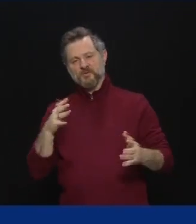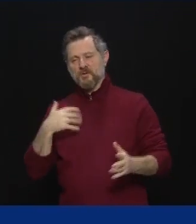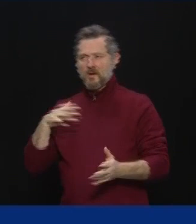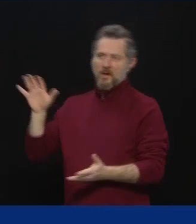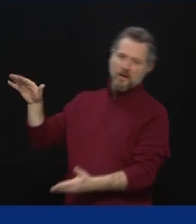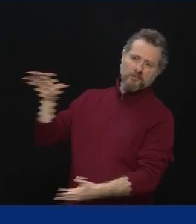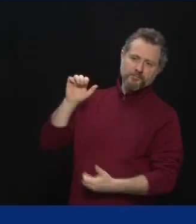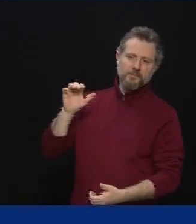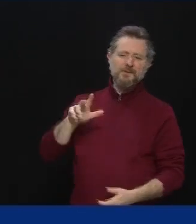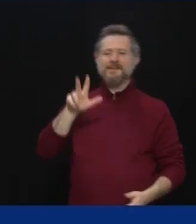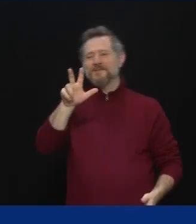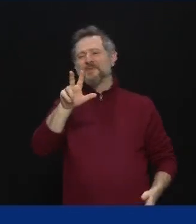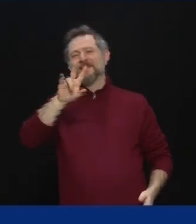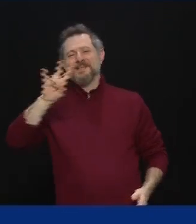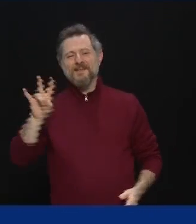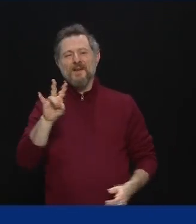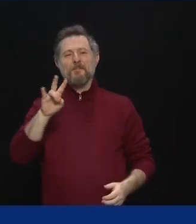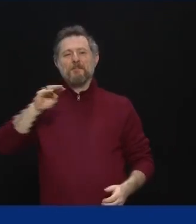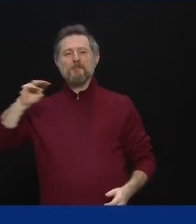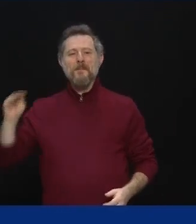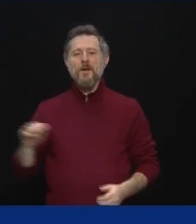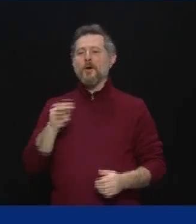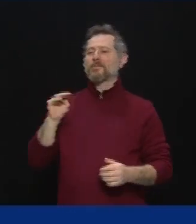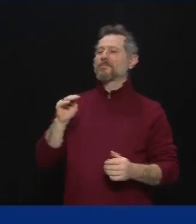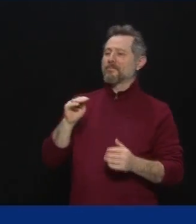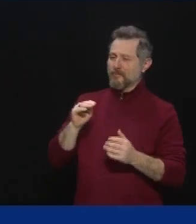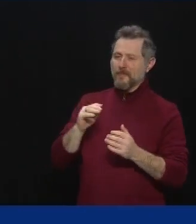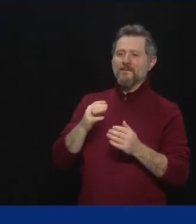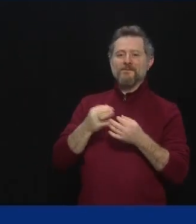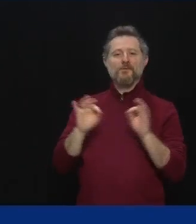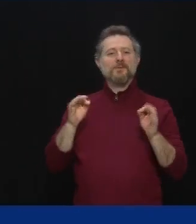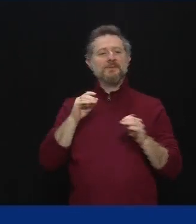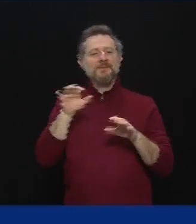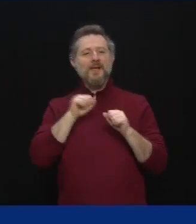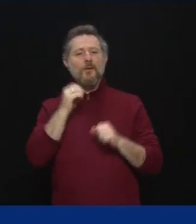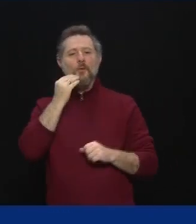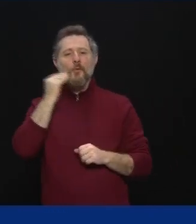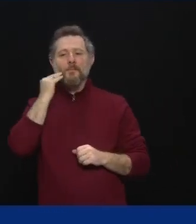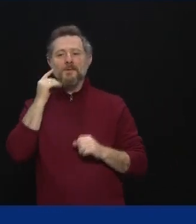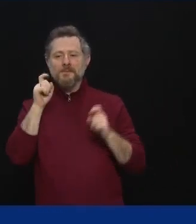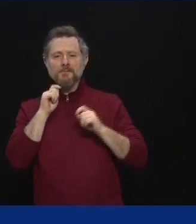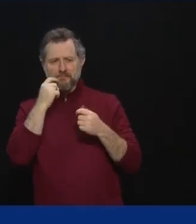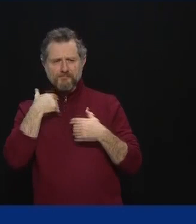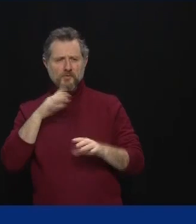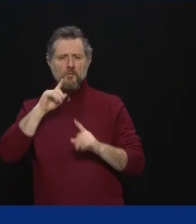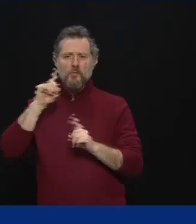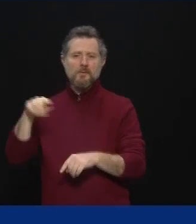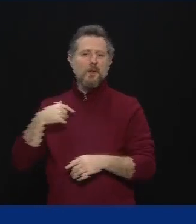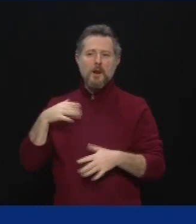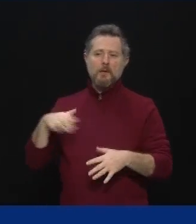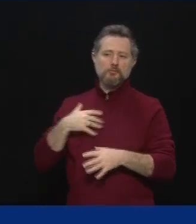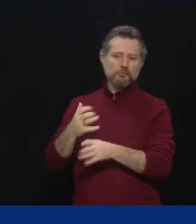THERE WAS DECEMBER 17th. DECEMBER 22nd. WE ANNOUNCED WE WERE ABLE TO ACQUIRE 37 MILLION FREE